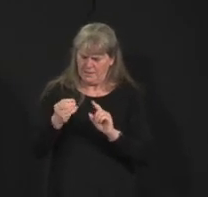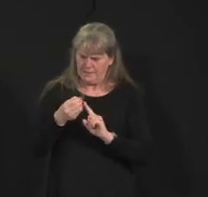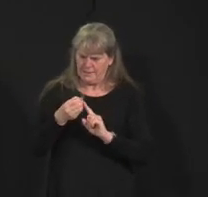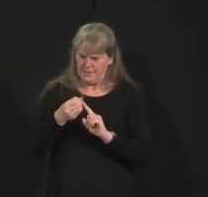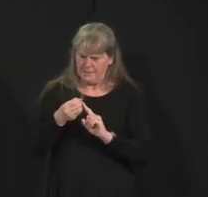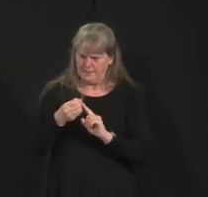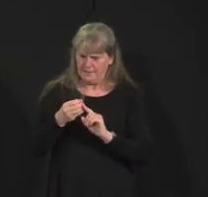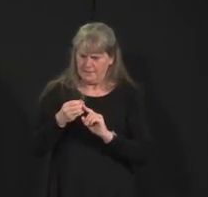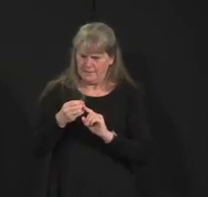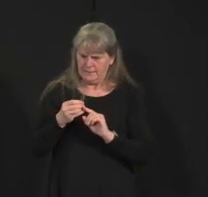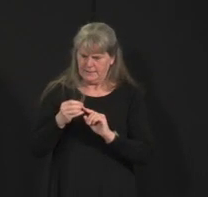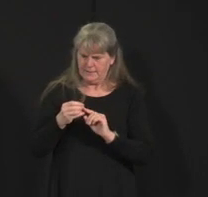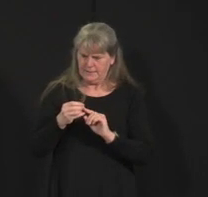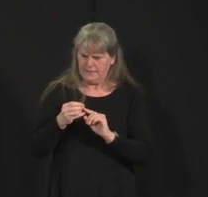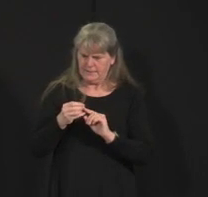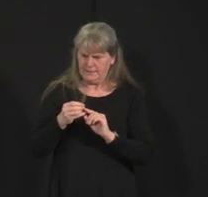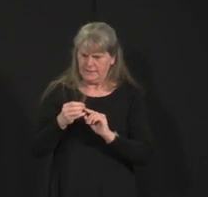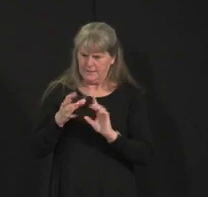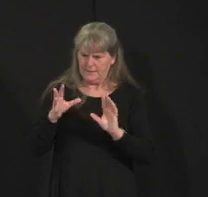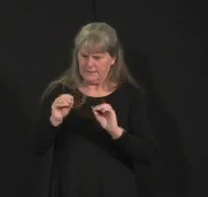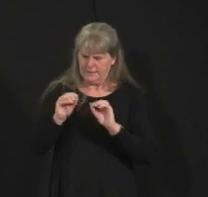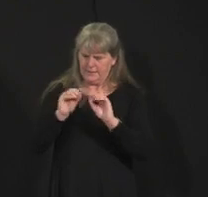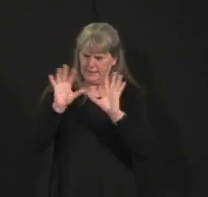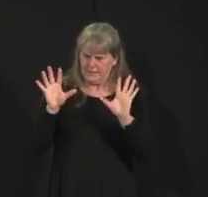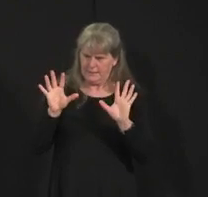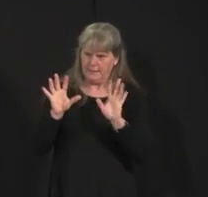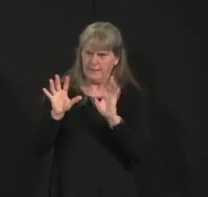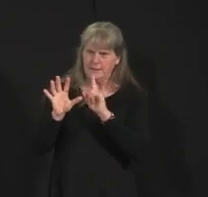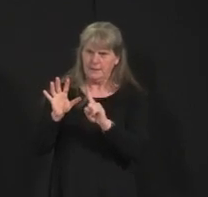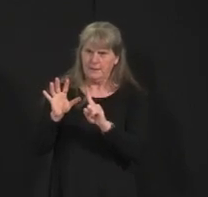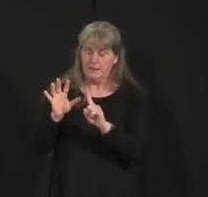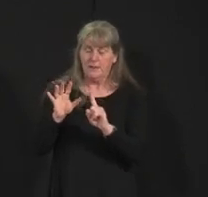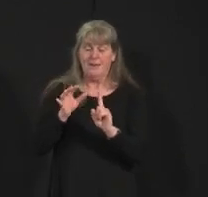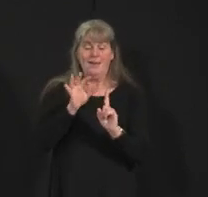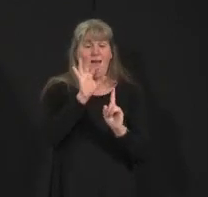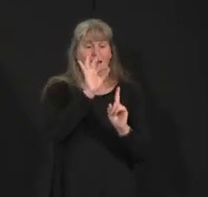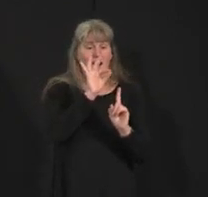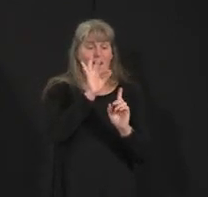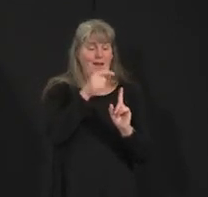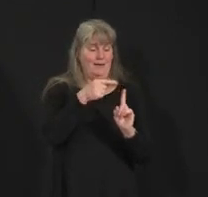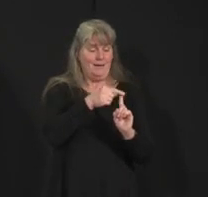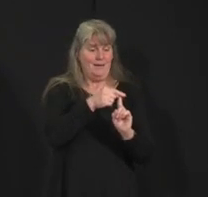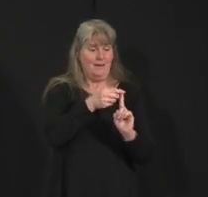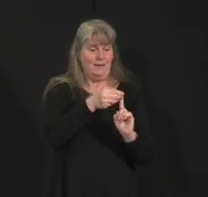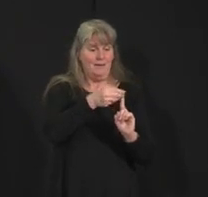you saying earlier that cases nine, ten, 11 came into contact